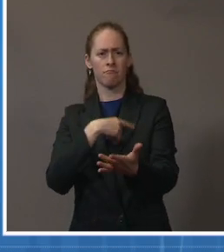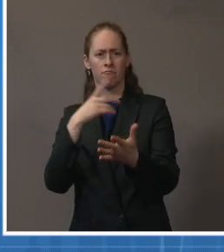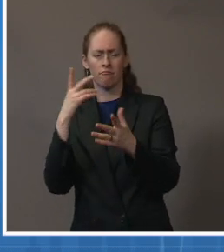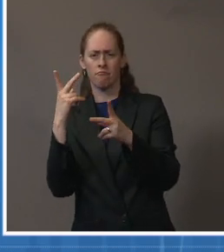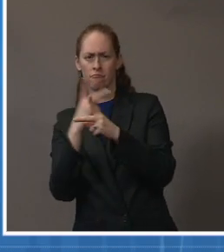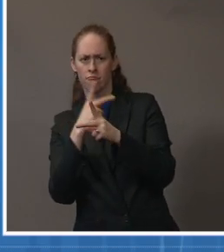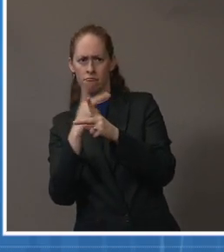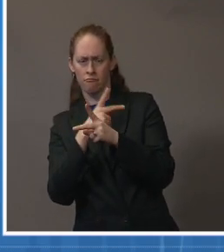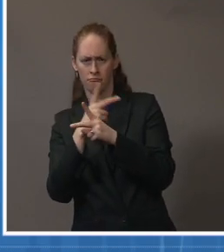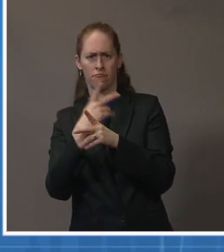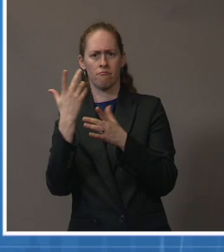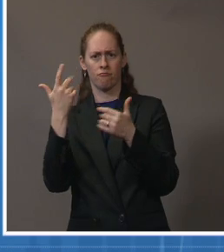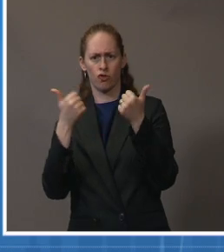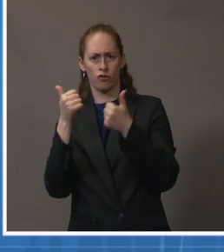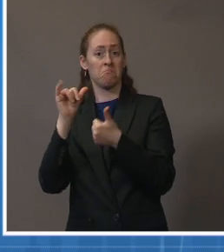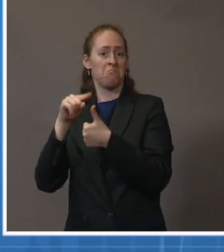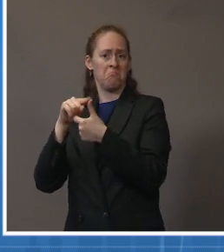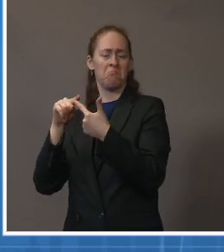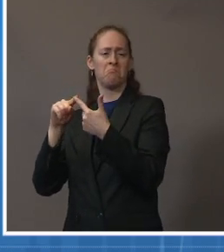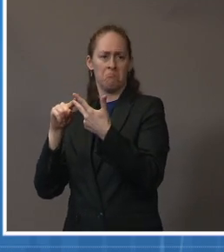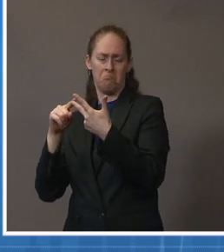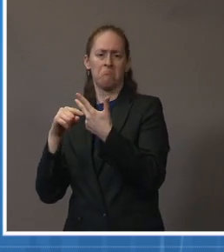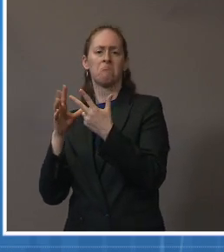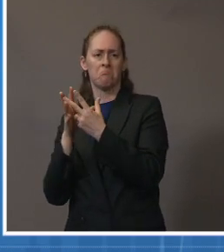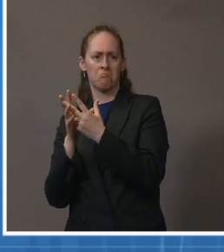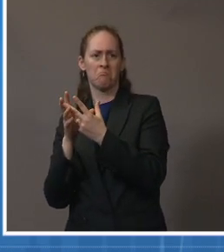against that list in coordination with them